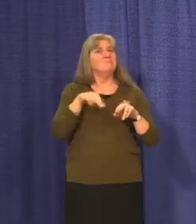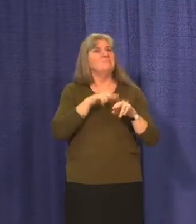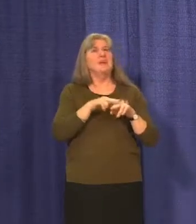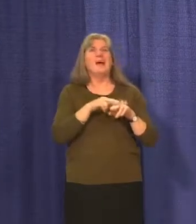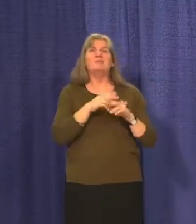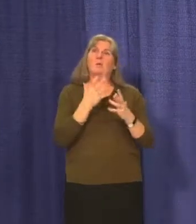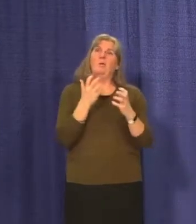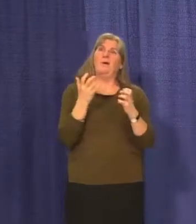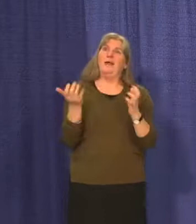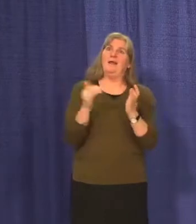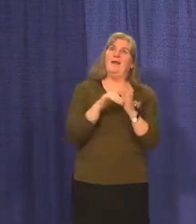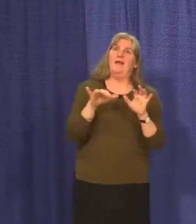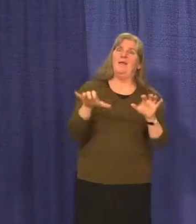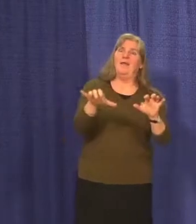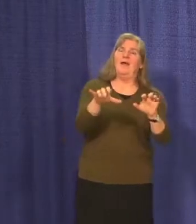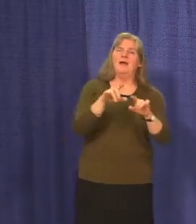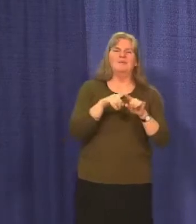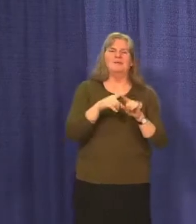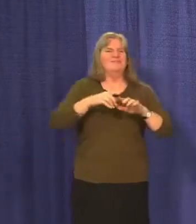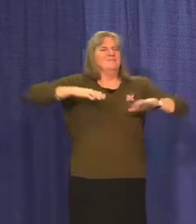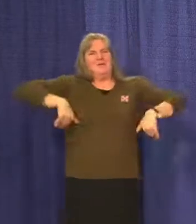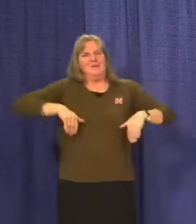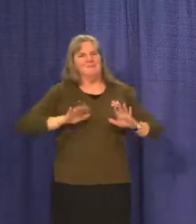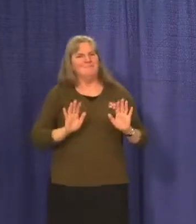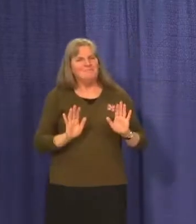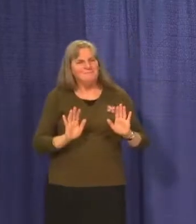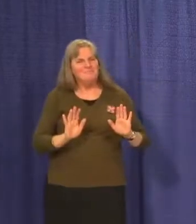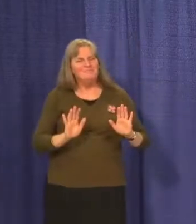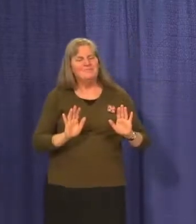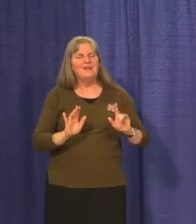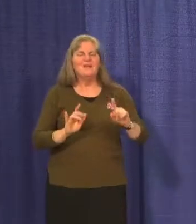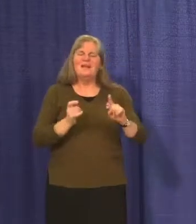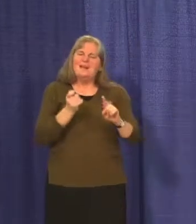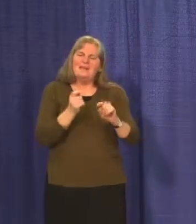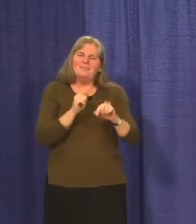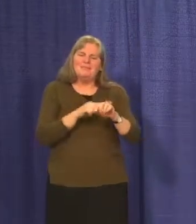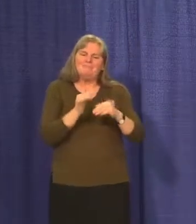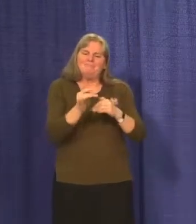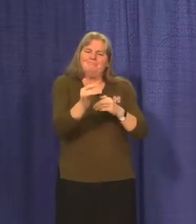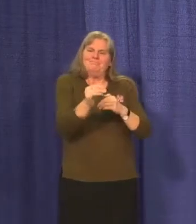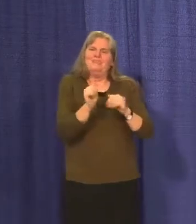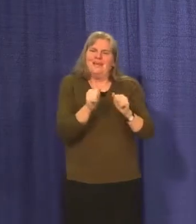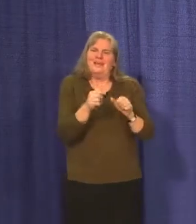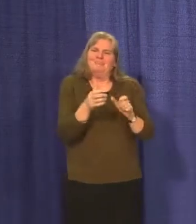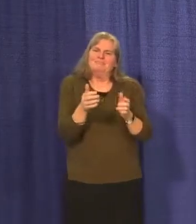need and naturally year in for, but not yet. And it maybe a while until we